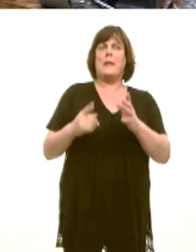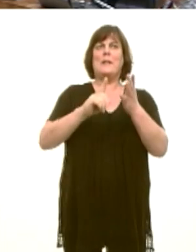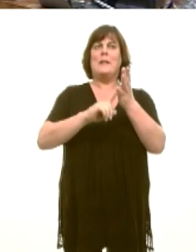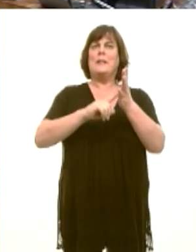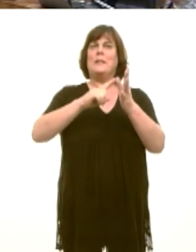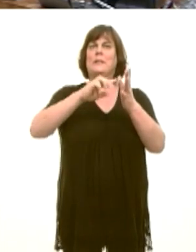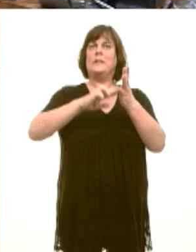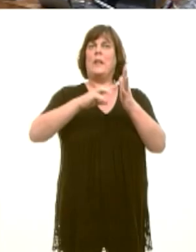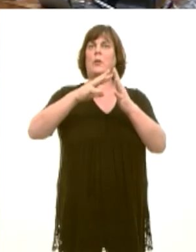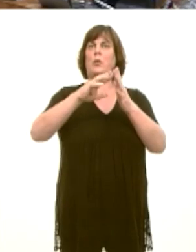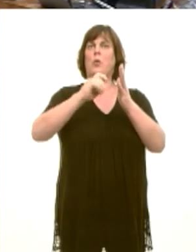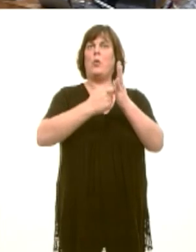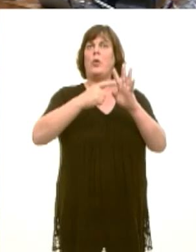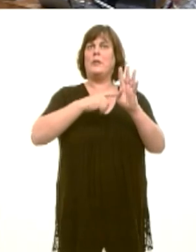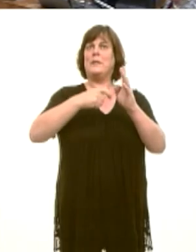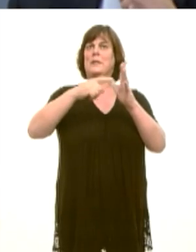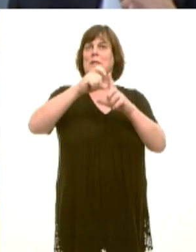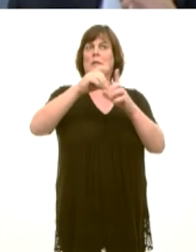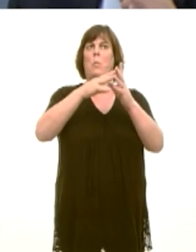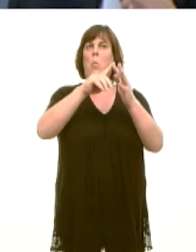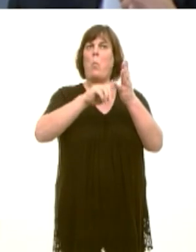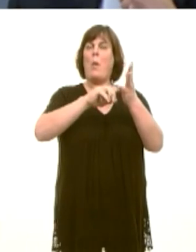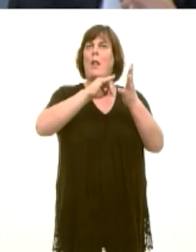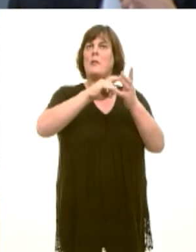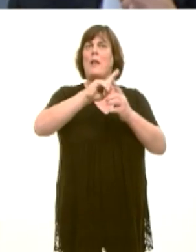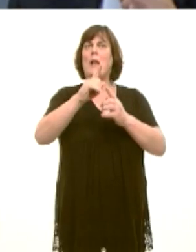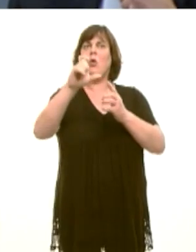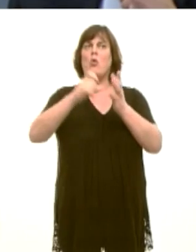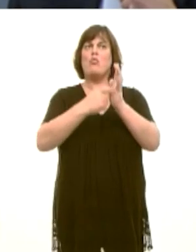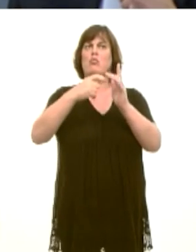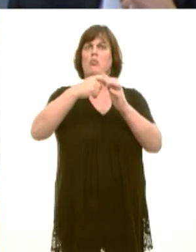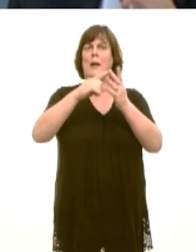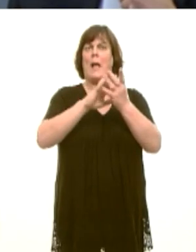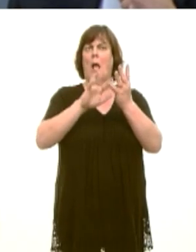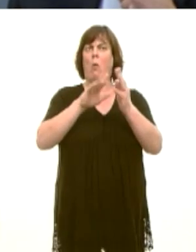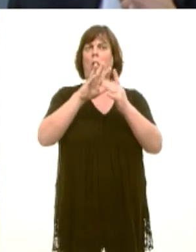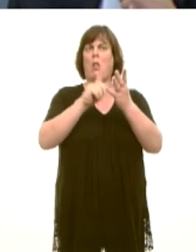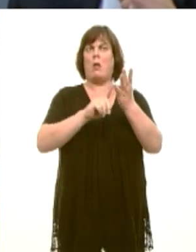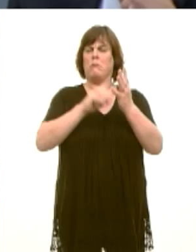are very alarmed at the prospects of closures of branches of banks in their towns. Barclays